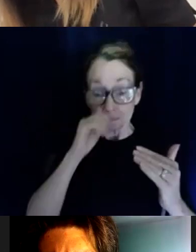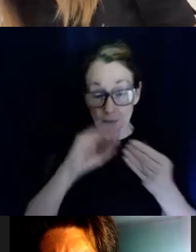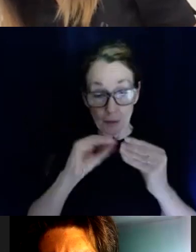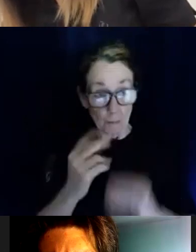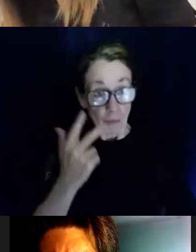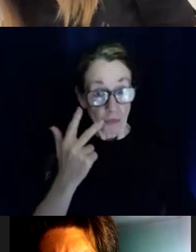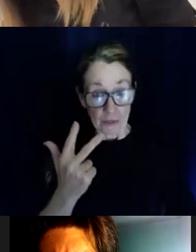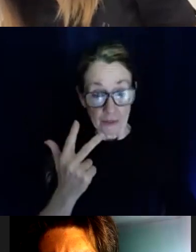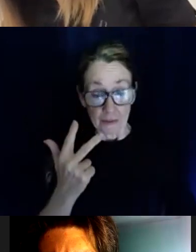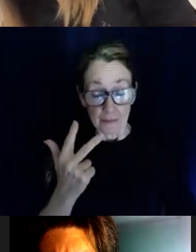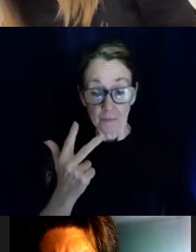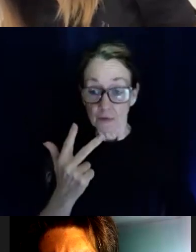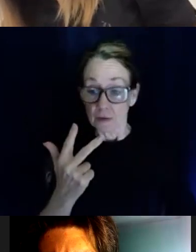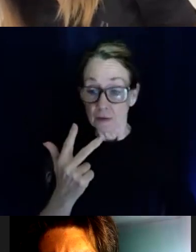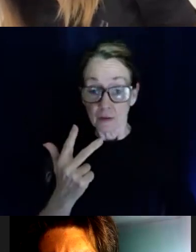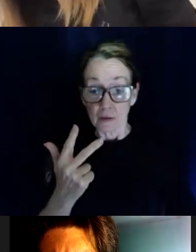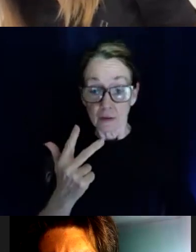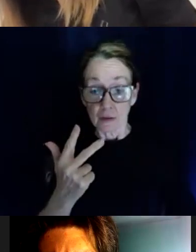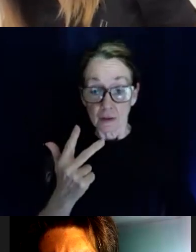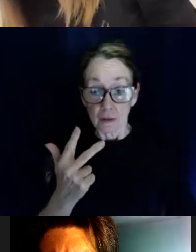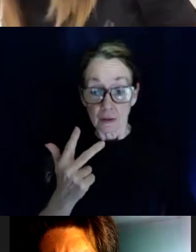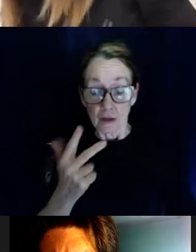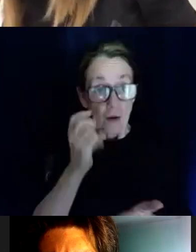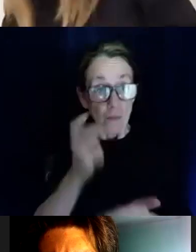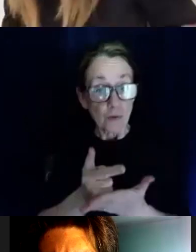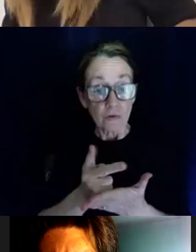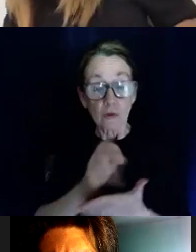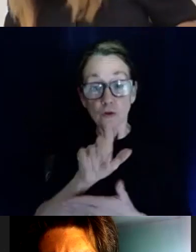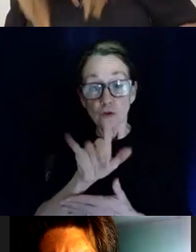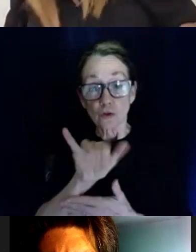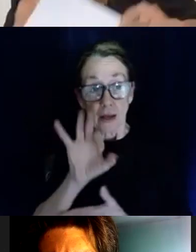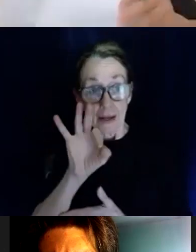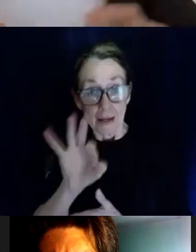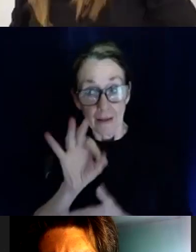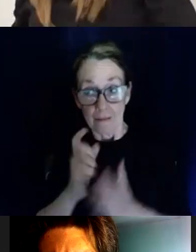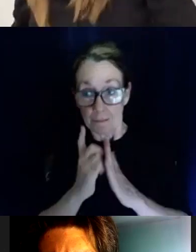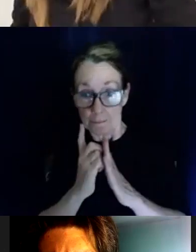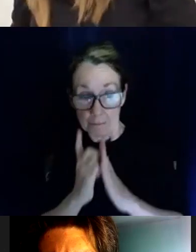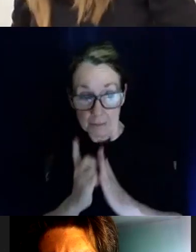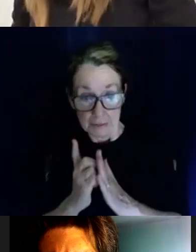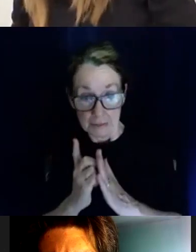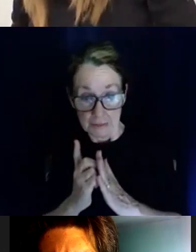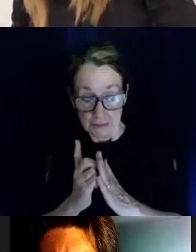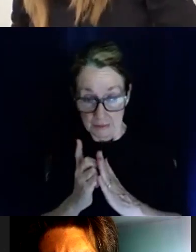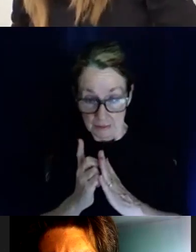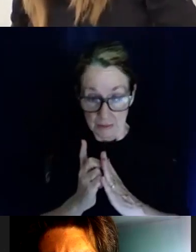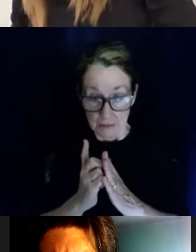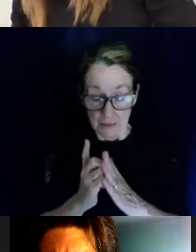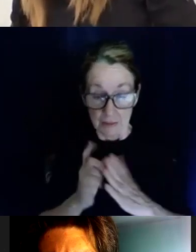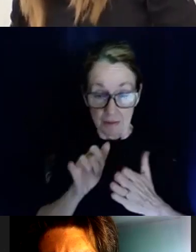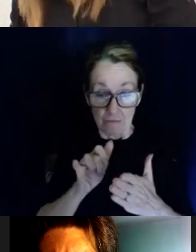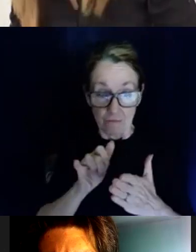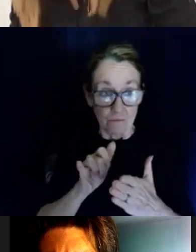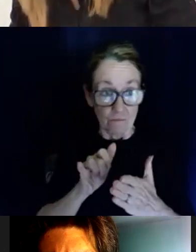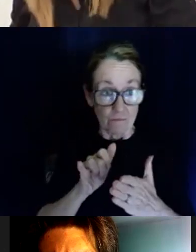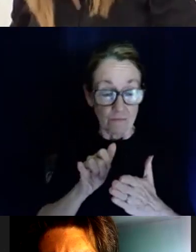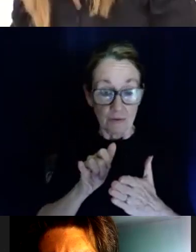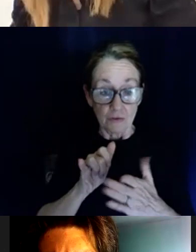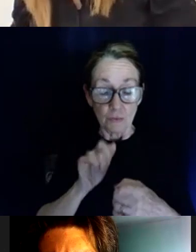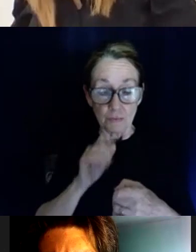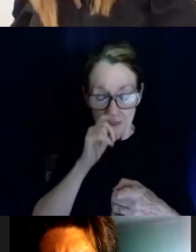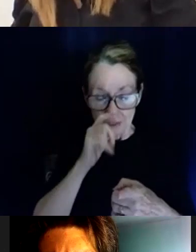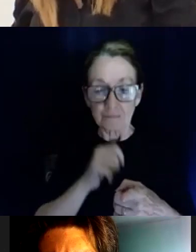LET ME PULL UP MY SCREEN.